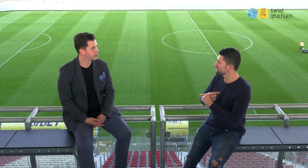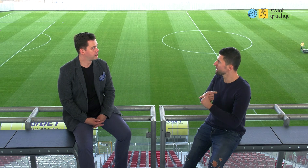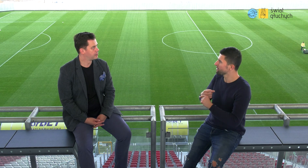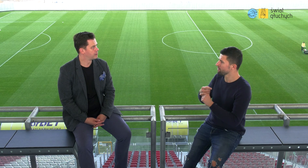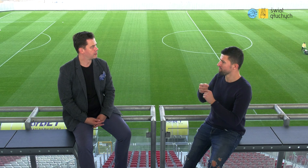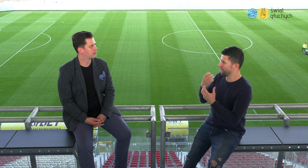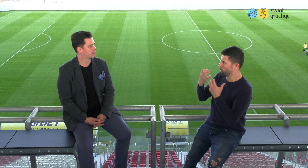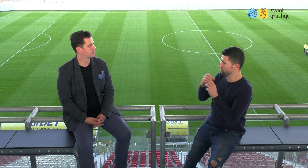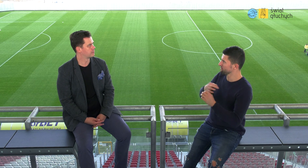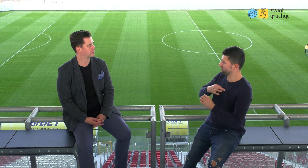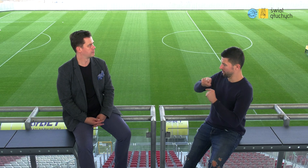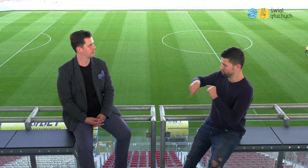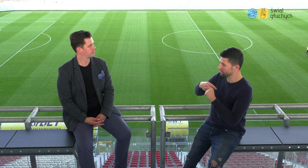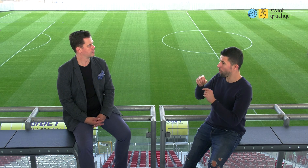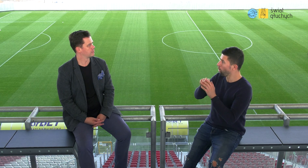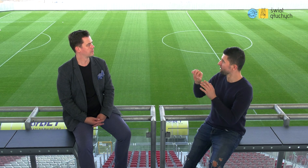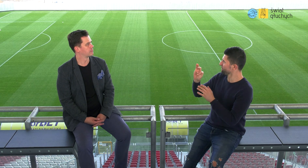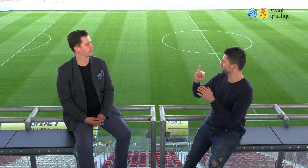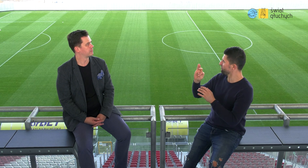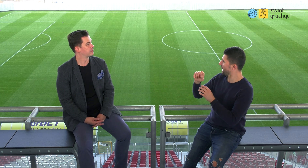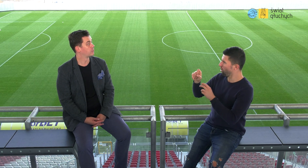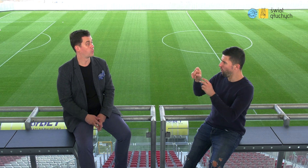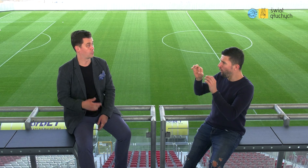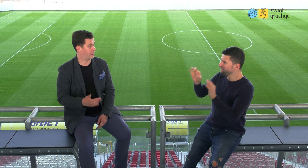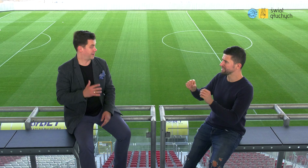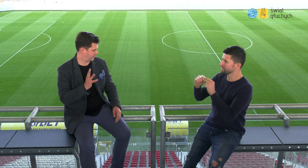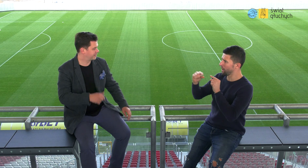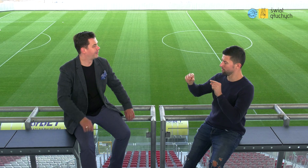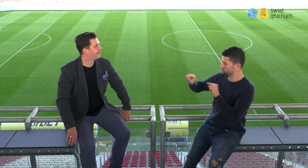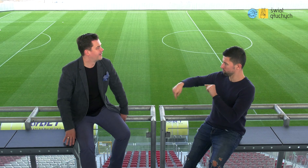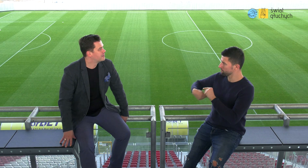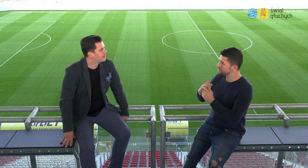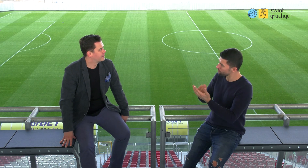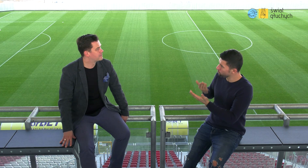I received a private message From Fifa World Cup Official